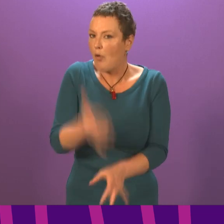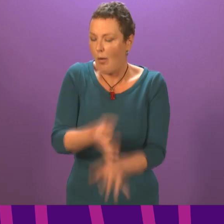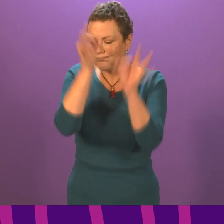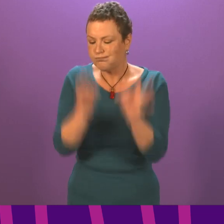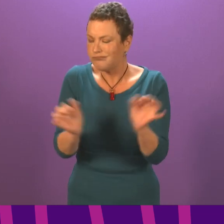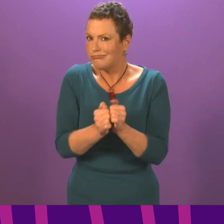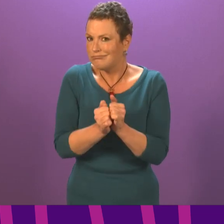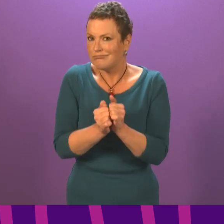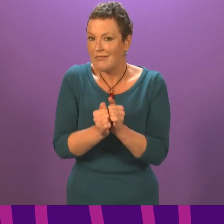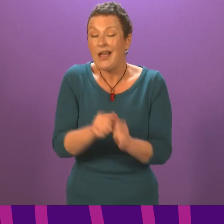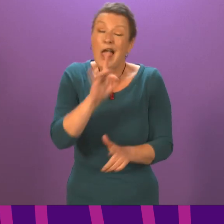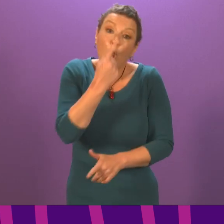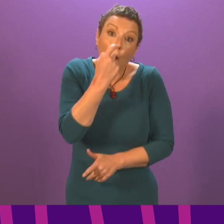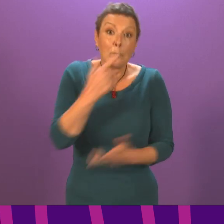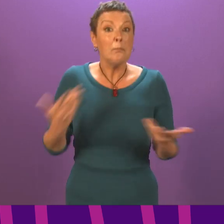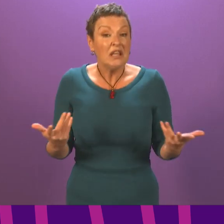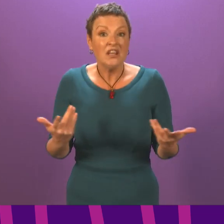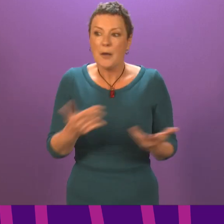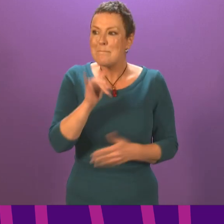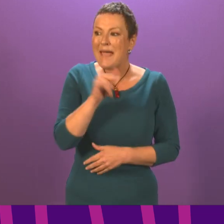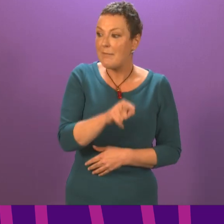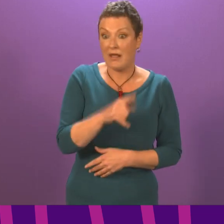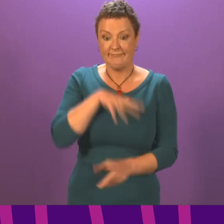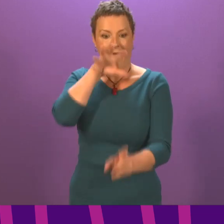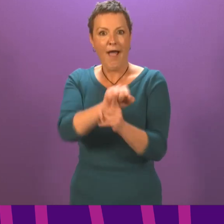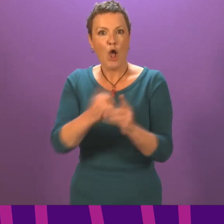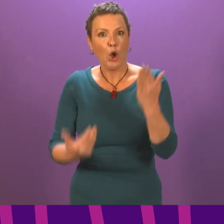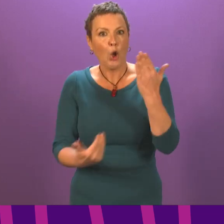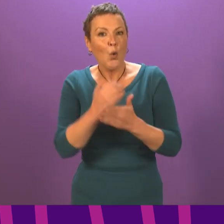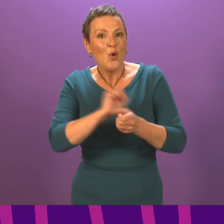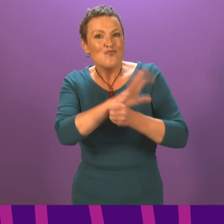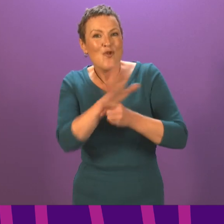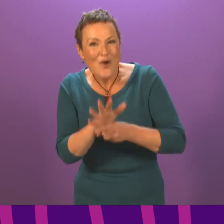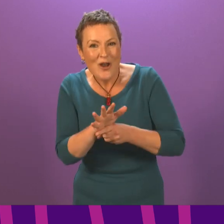certain. Instead, it may be the case that the variant has been identified in areas where